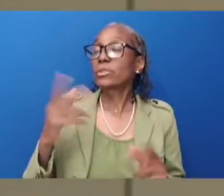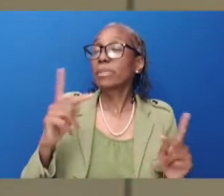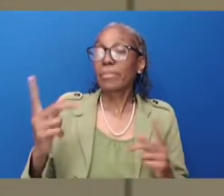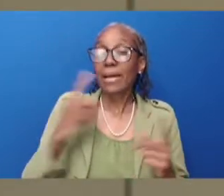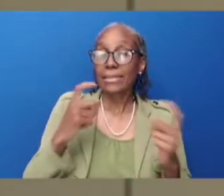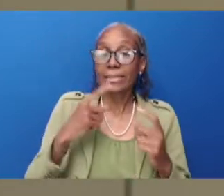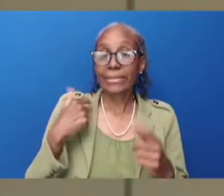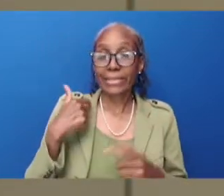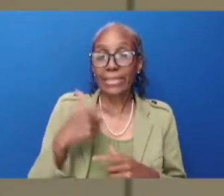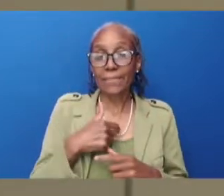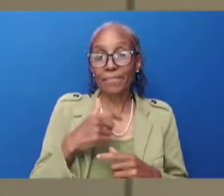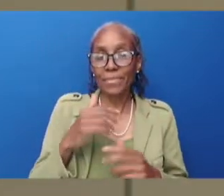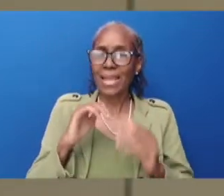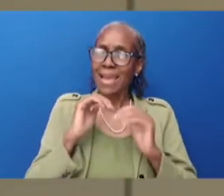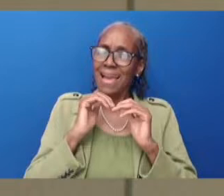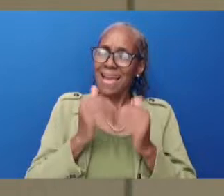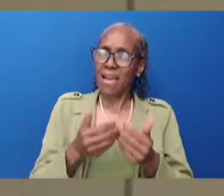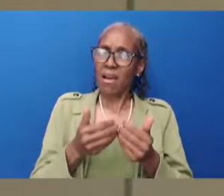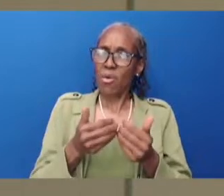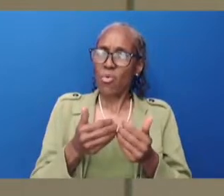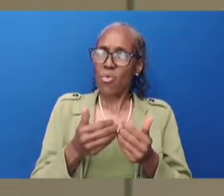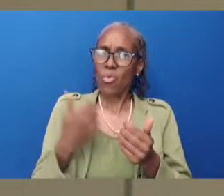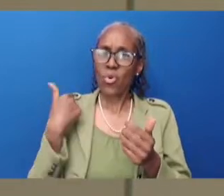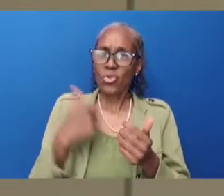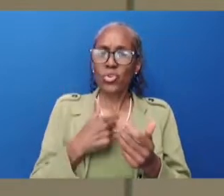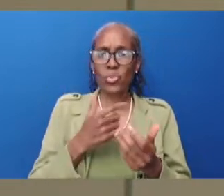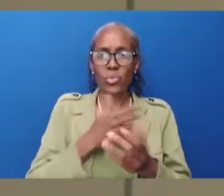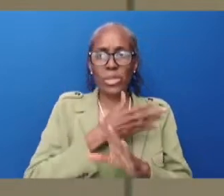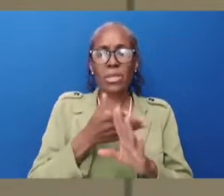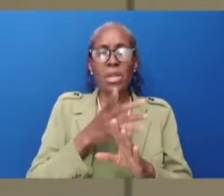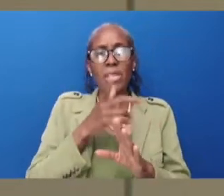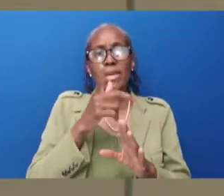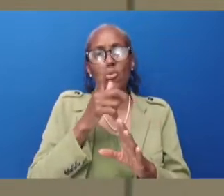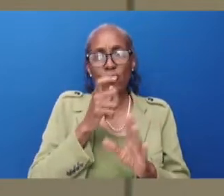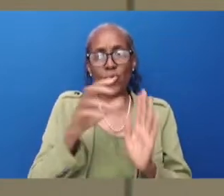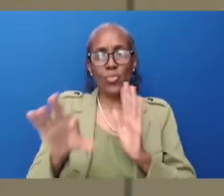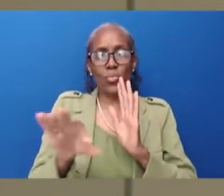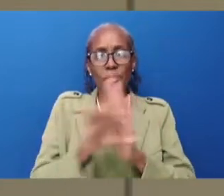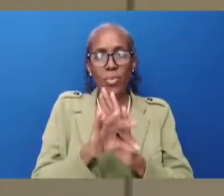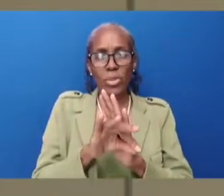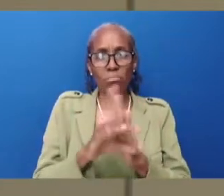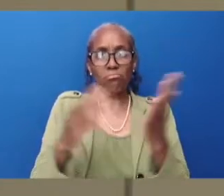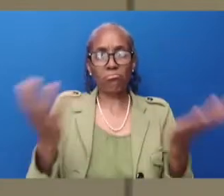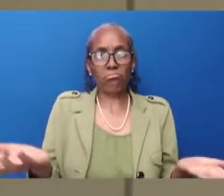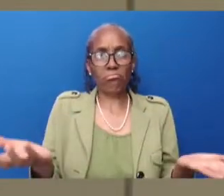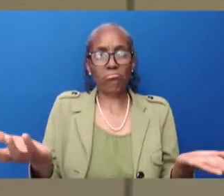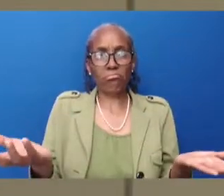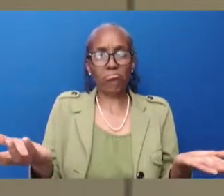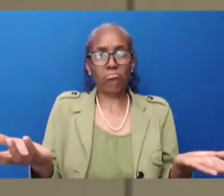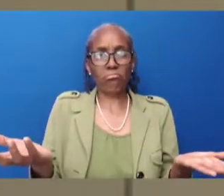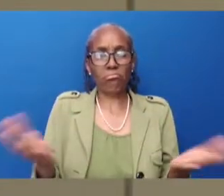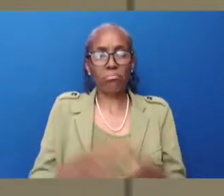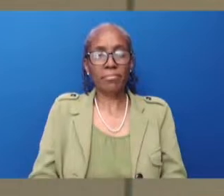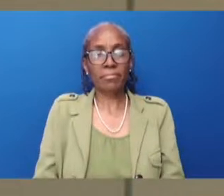I CAN'T HEAR YOU.